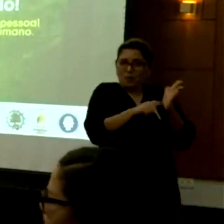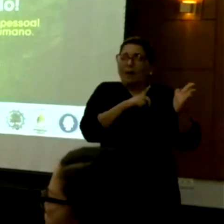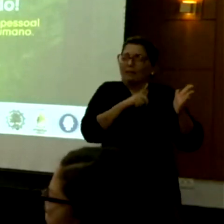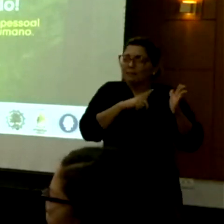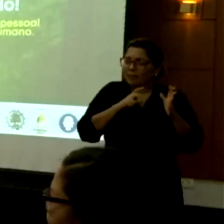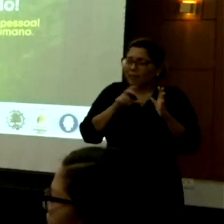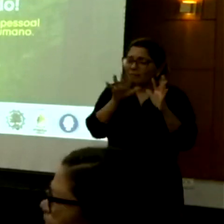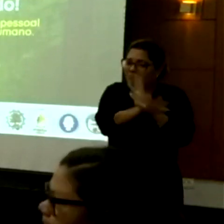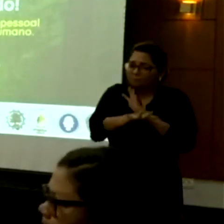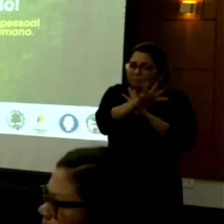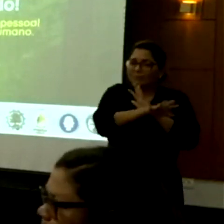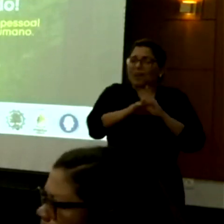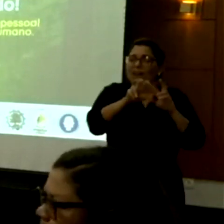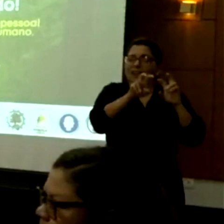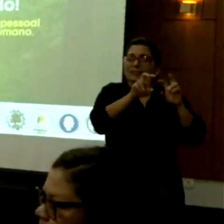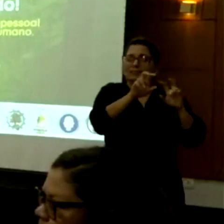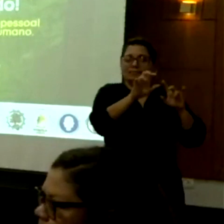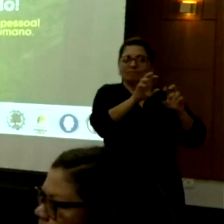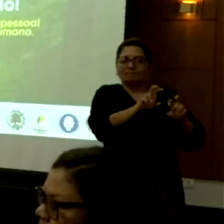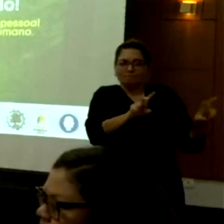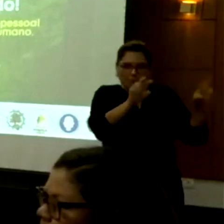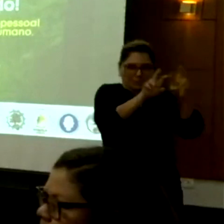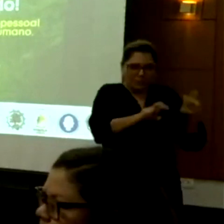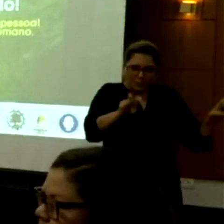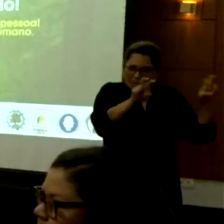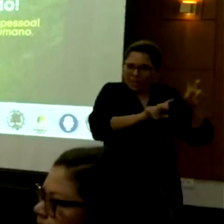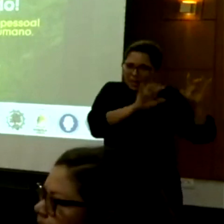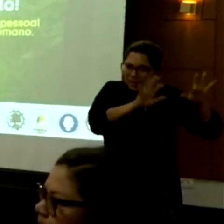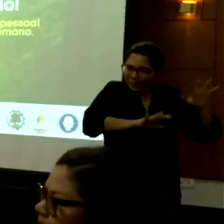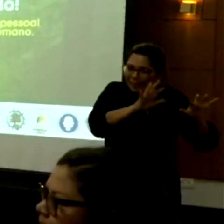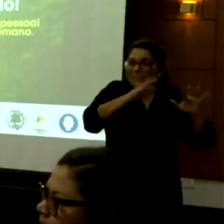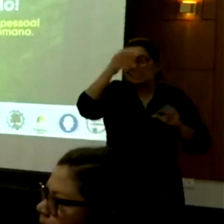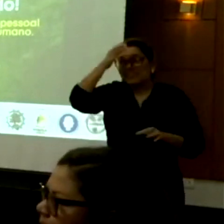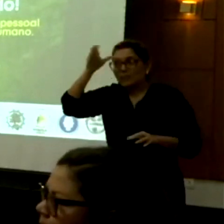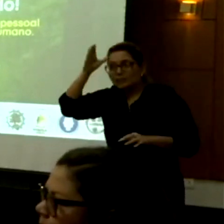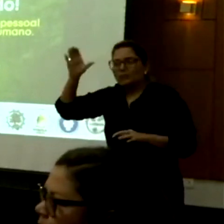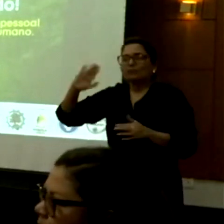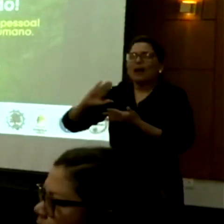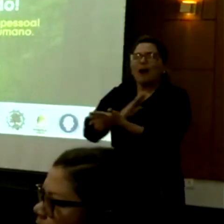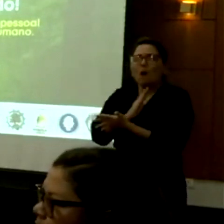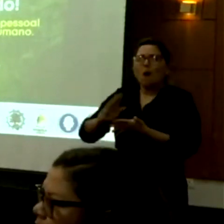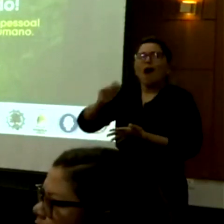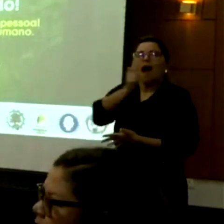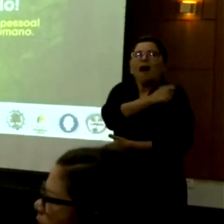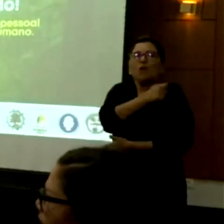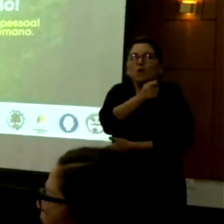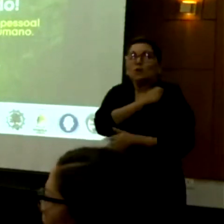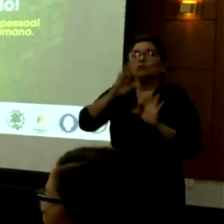the scientific part is some of these our students are already graduating they entered the UFC